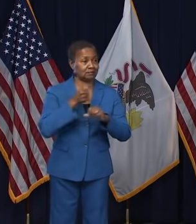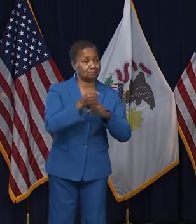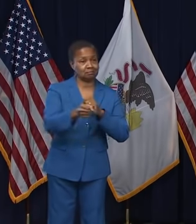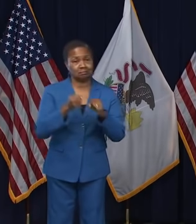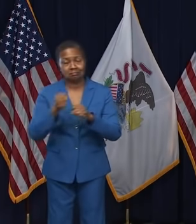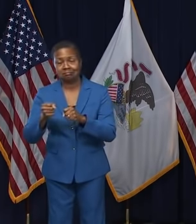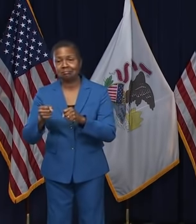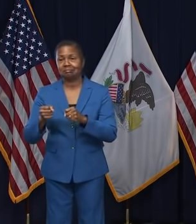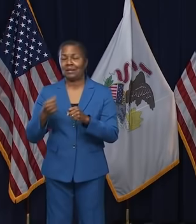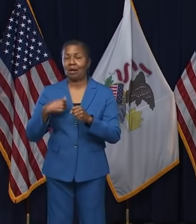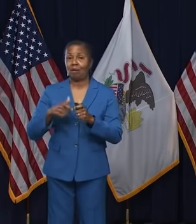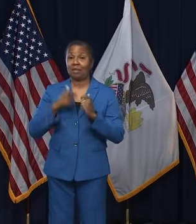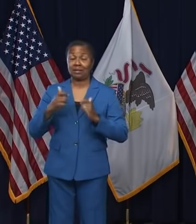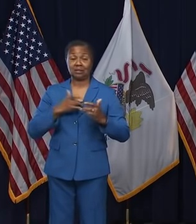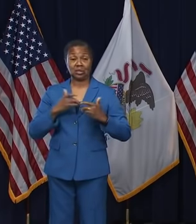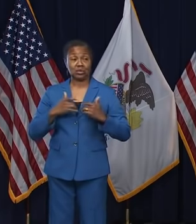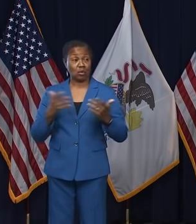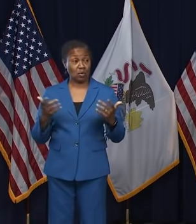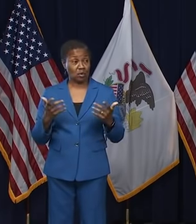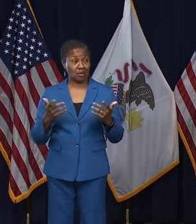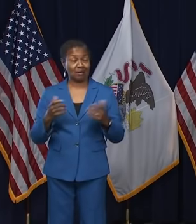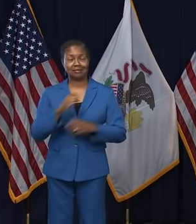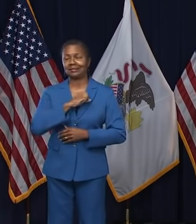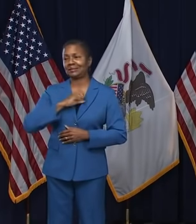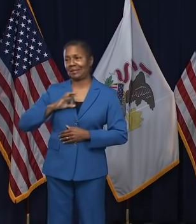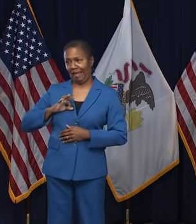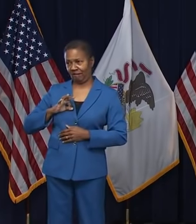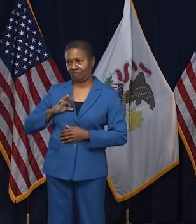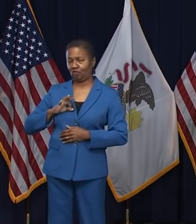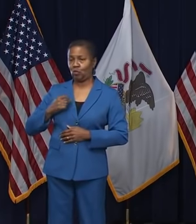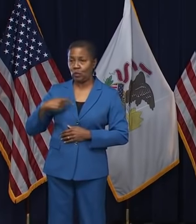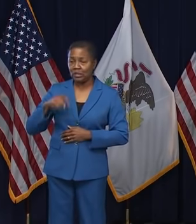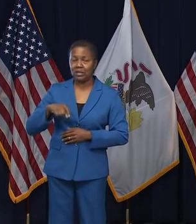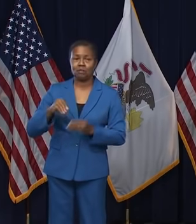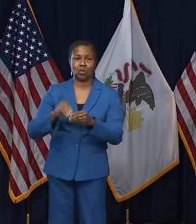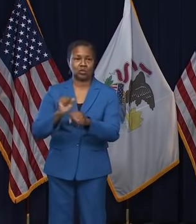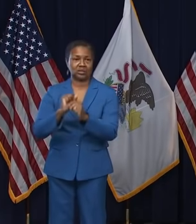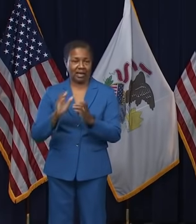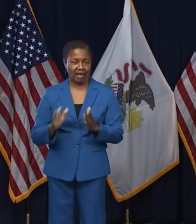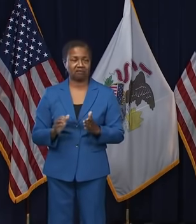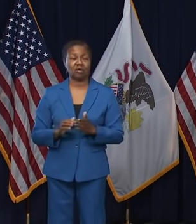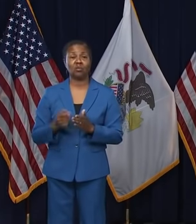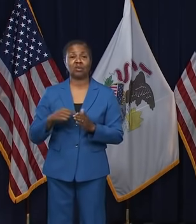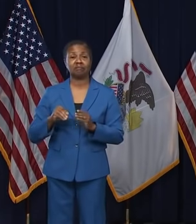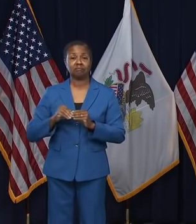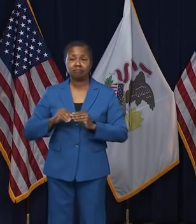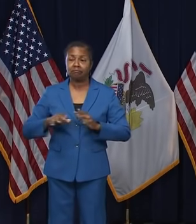out more space or to you know